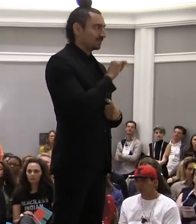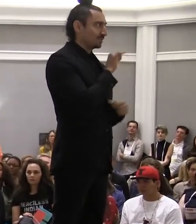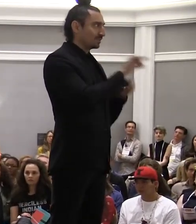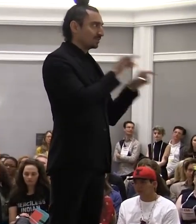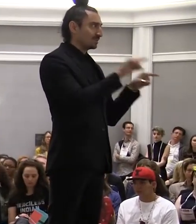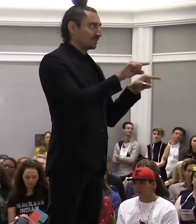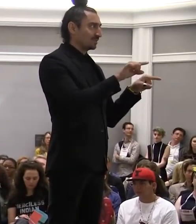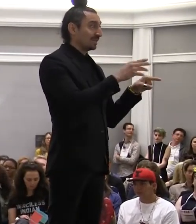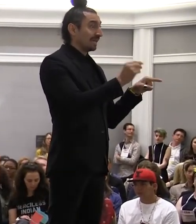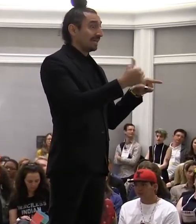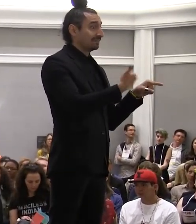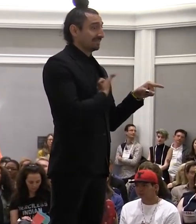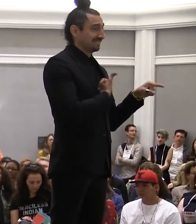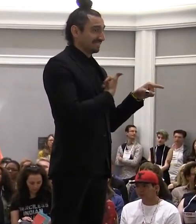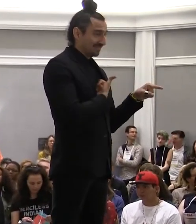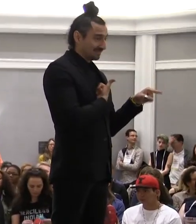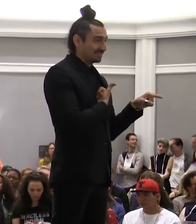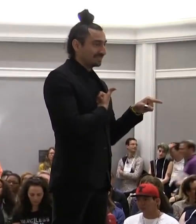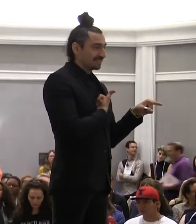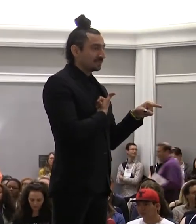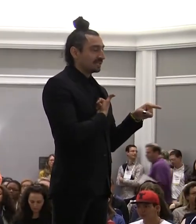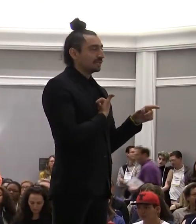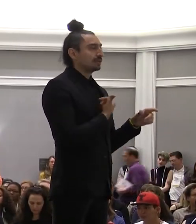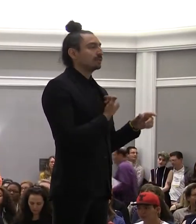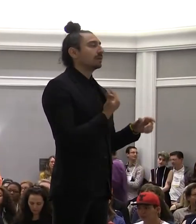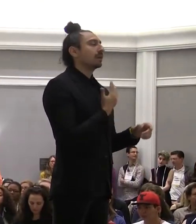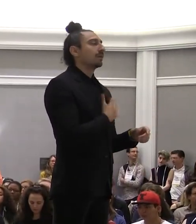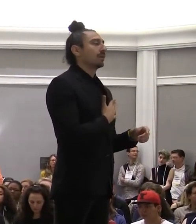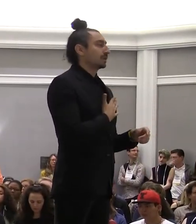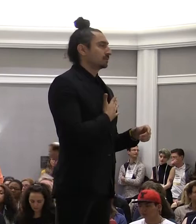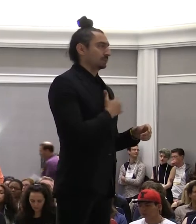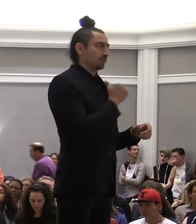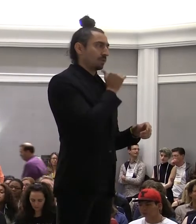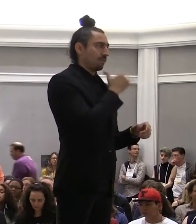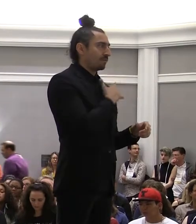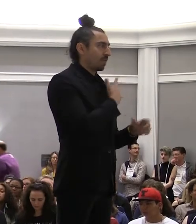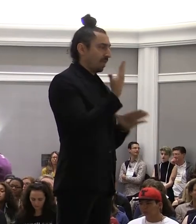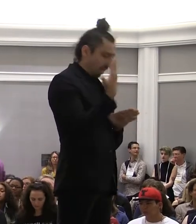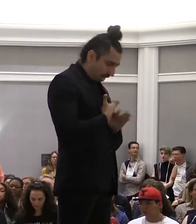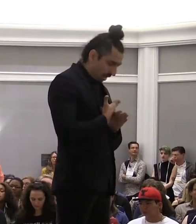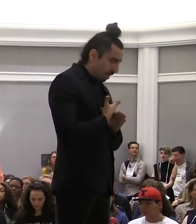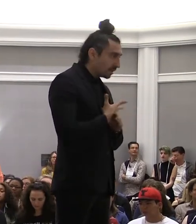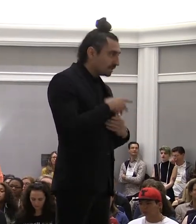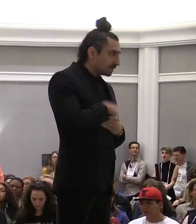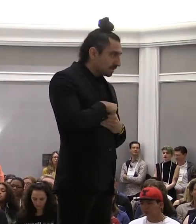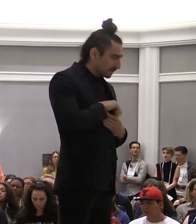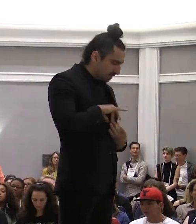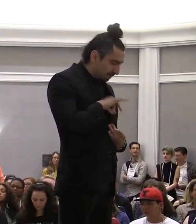But please don't let that hinder any spiritual rituals that you feel like practicing.